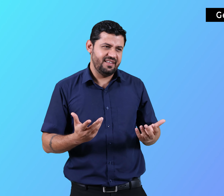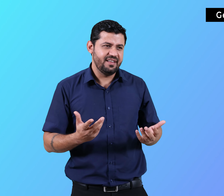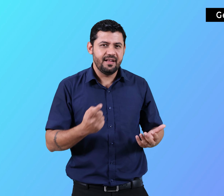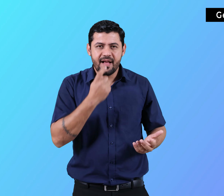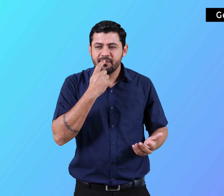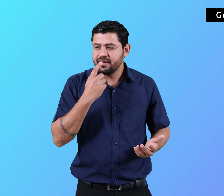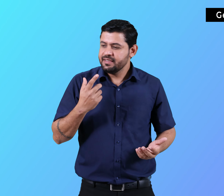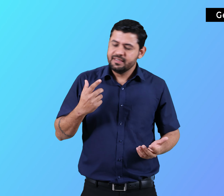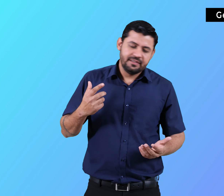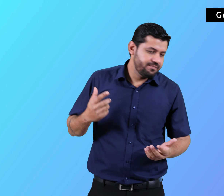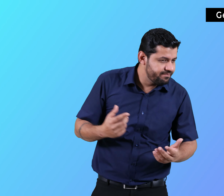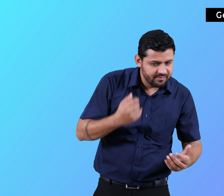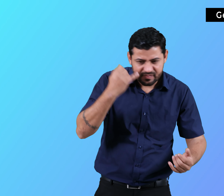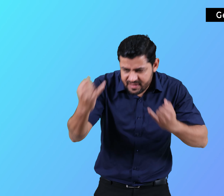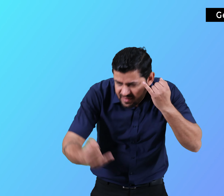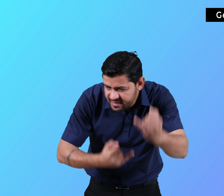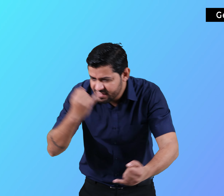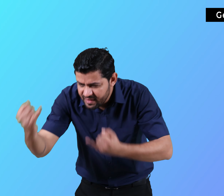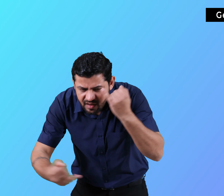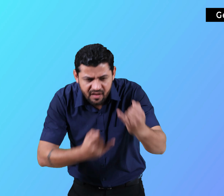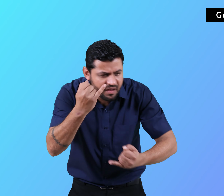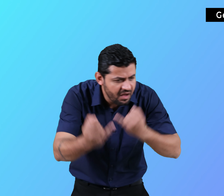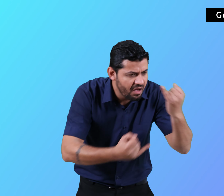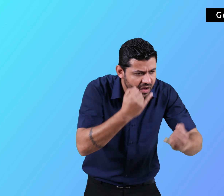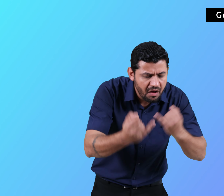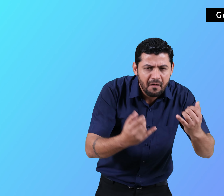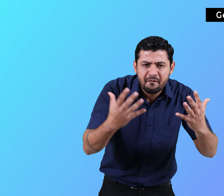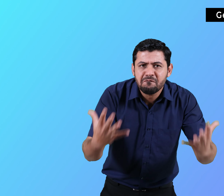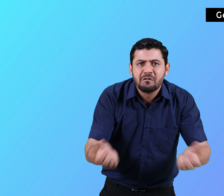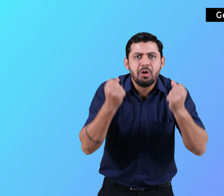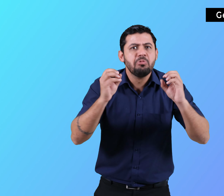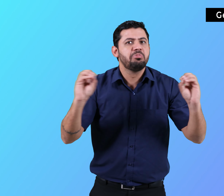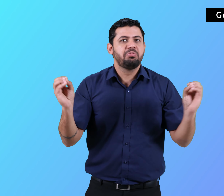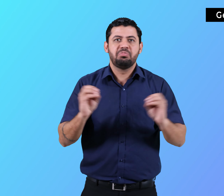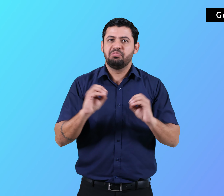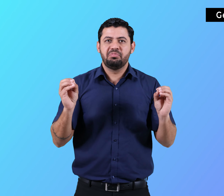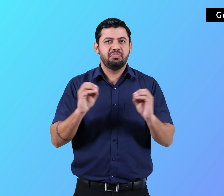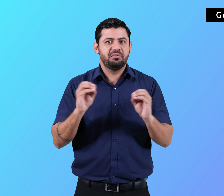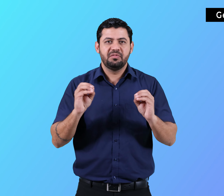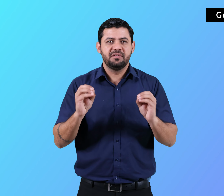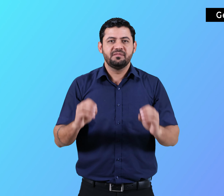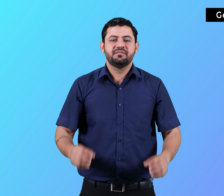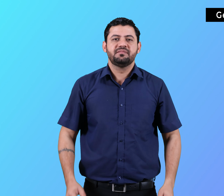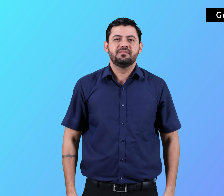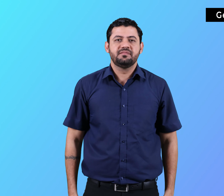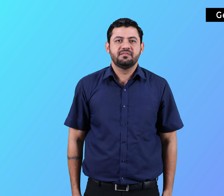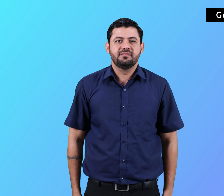So Laban looked through the camp, but he did not find the gods from his house.